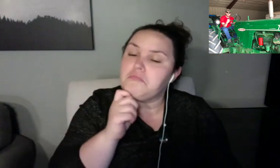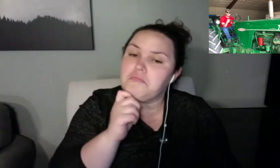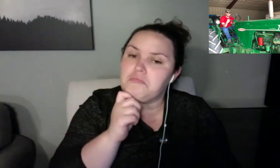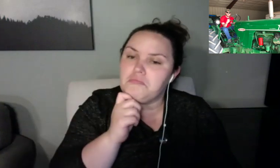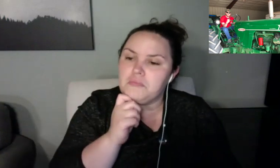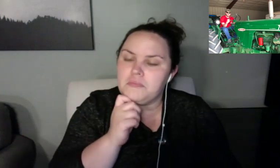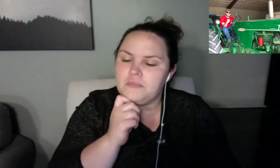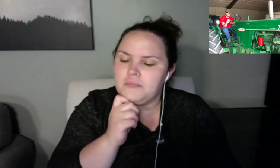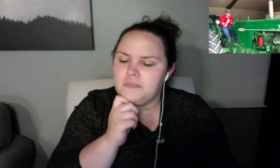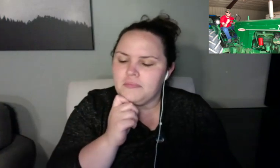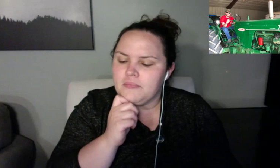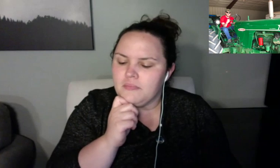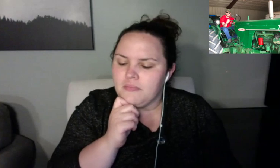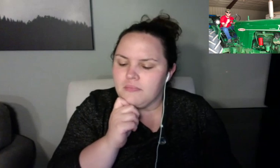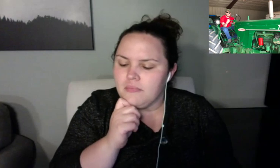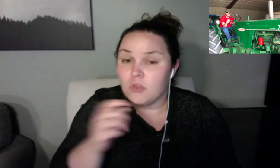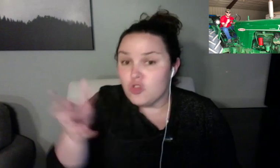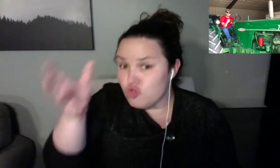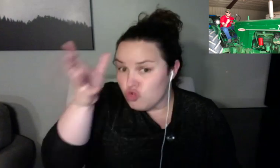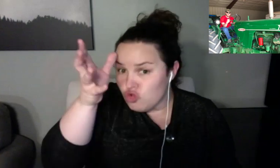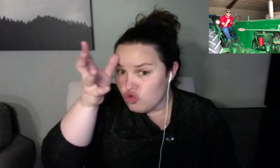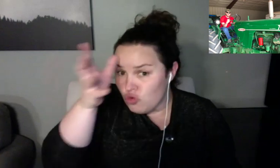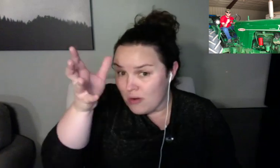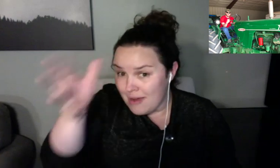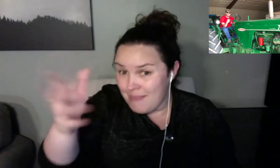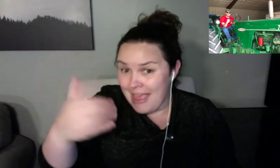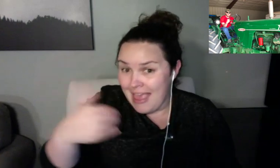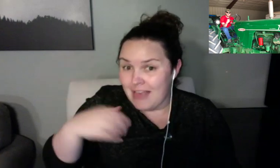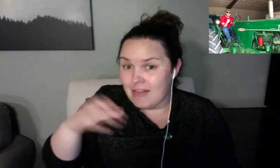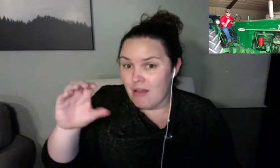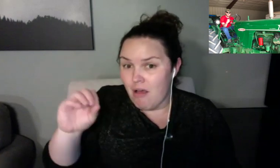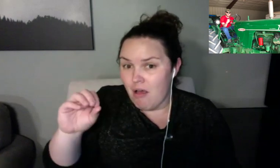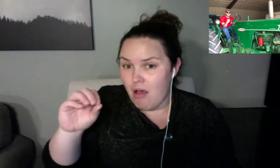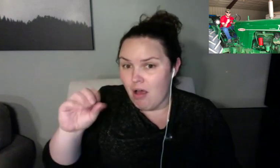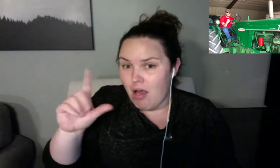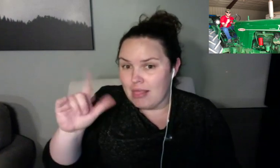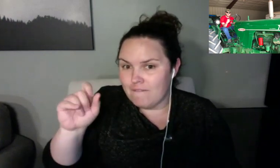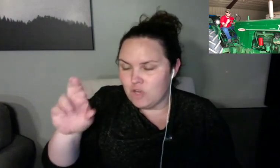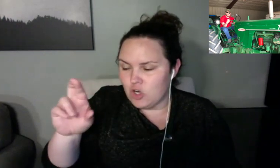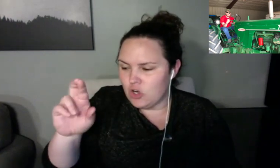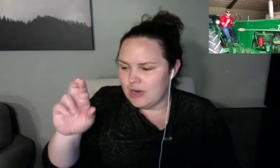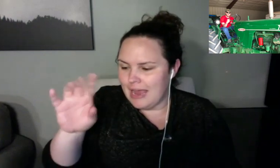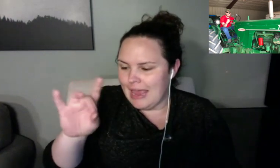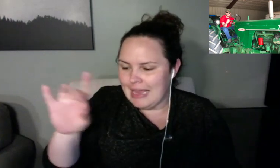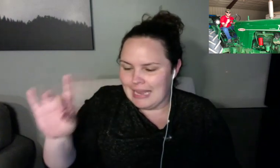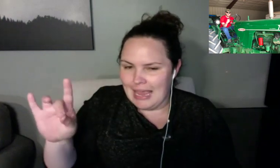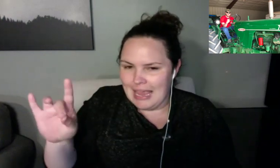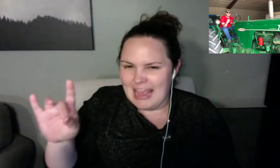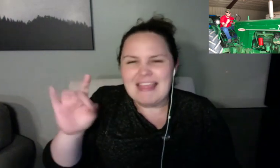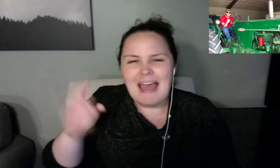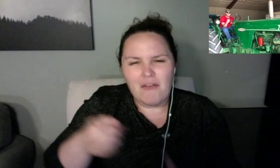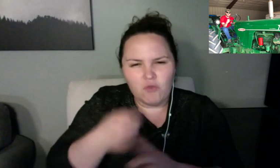Well there he had an Oliver 88, which would be a 1948 model.